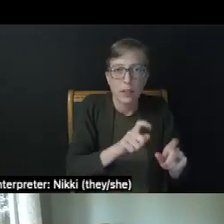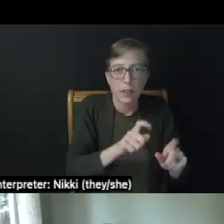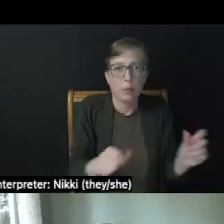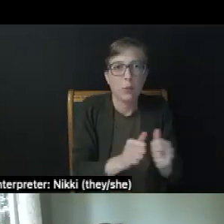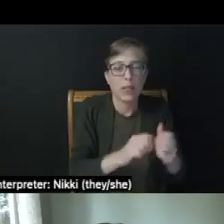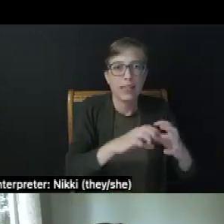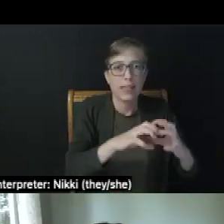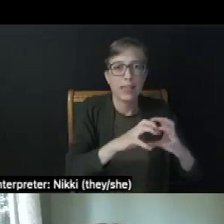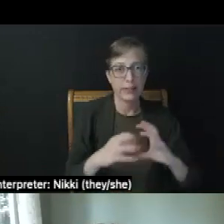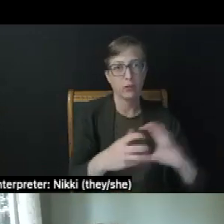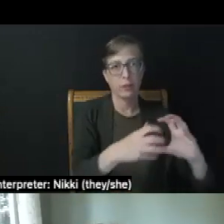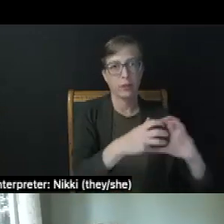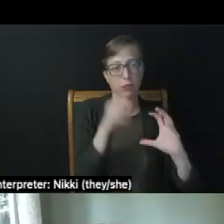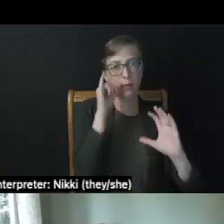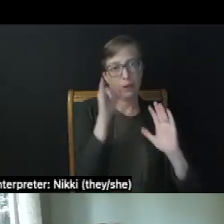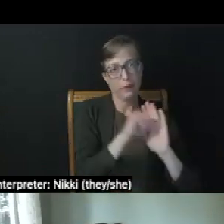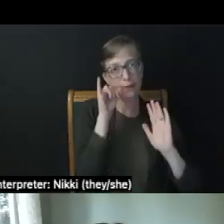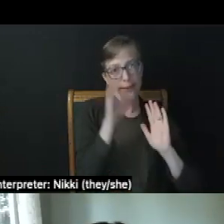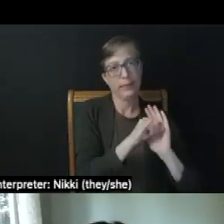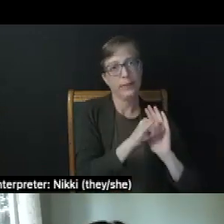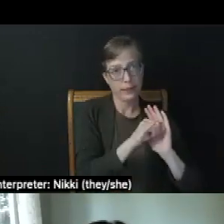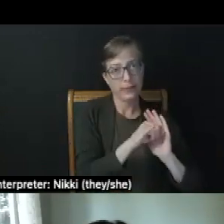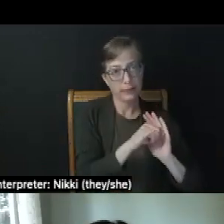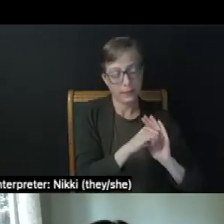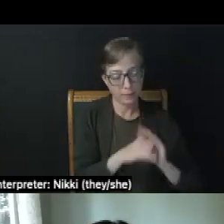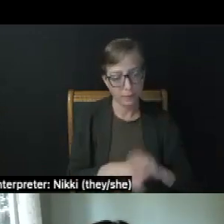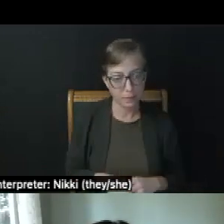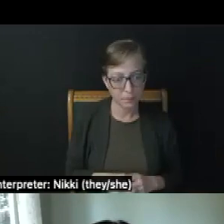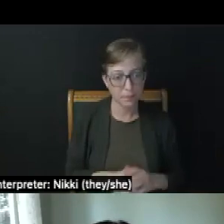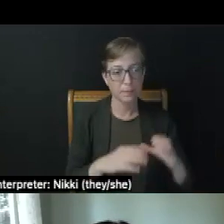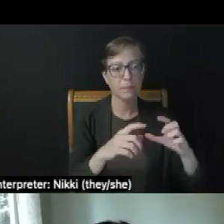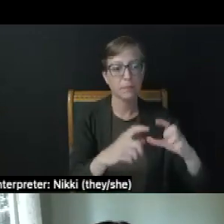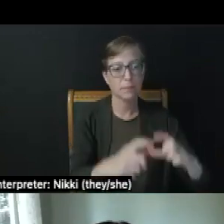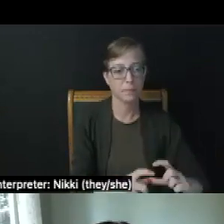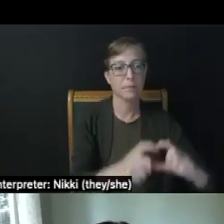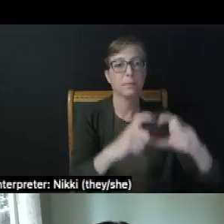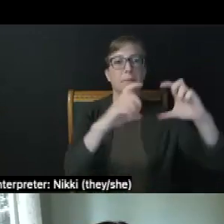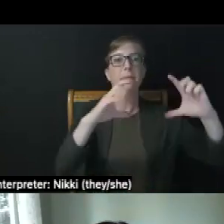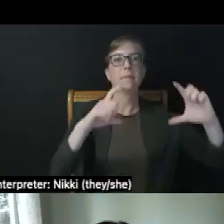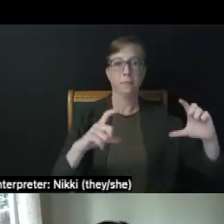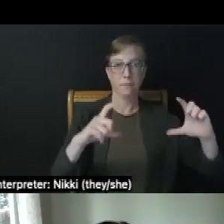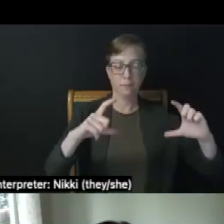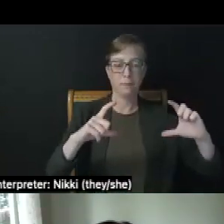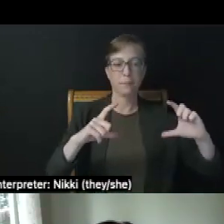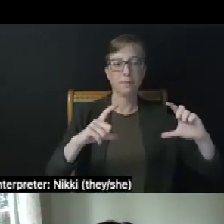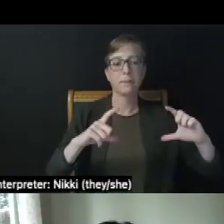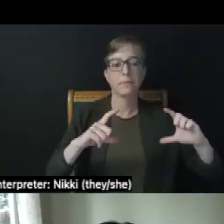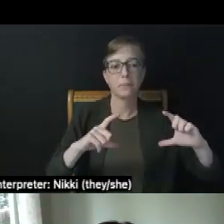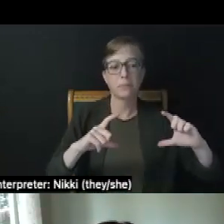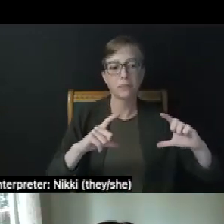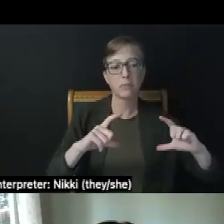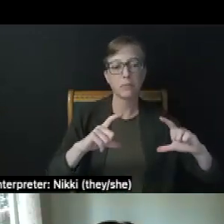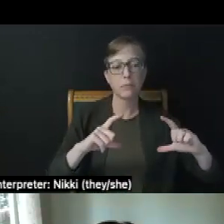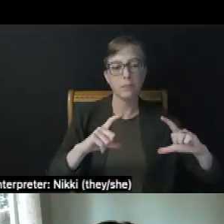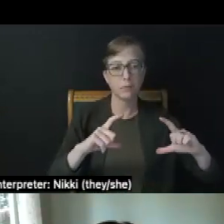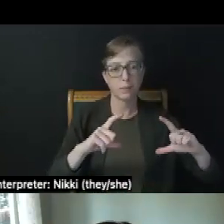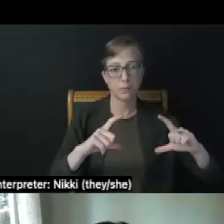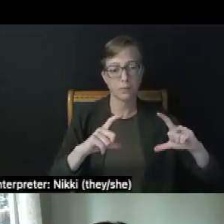focus in on the equity piece. But the second outer circle from